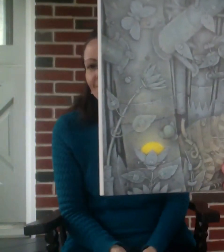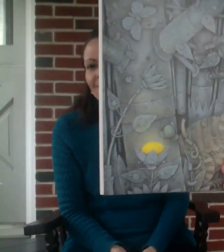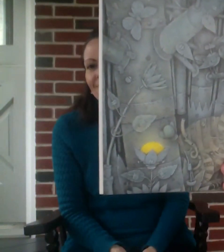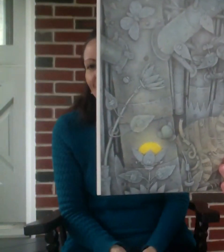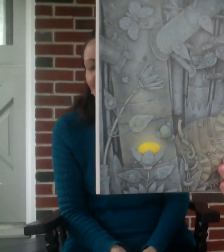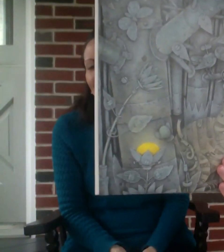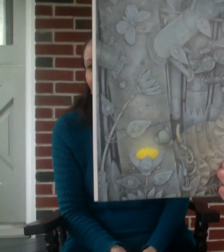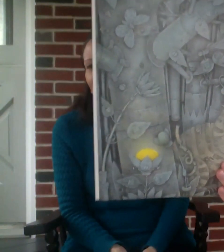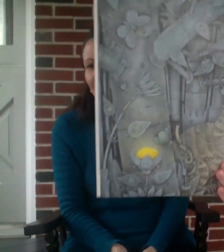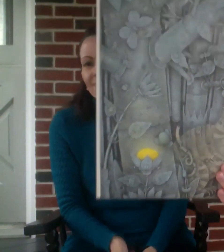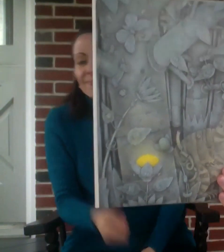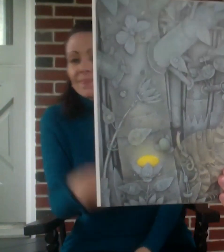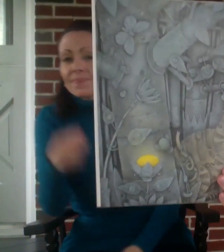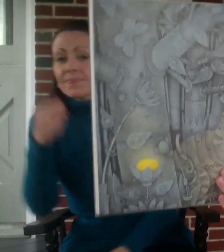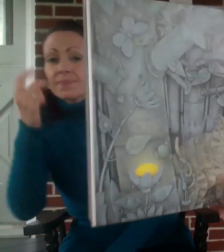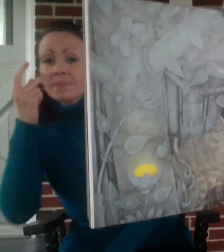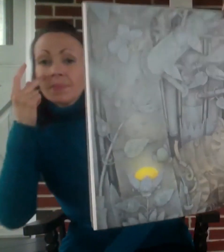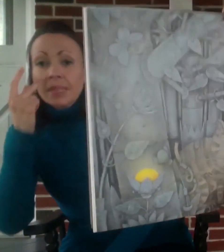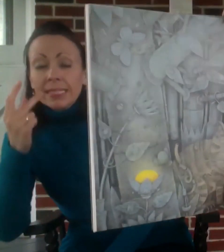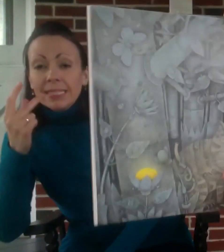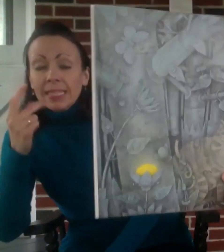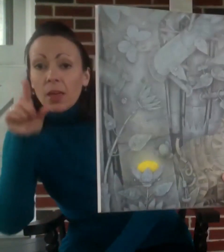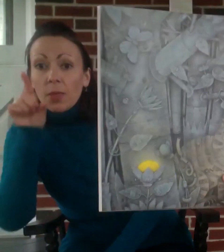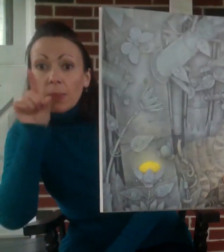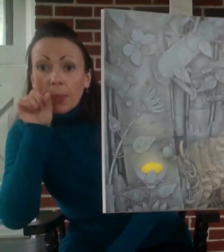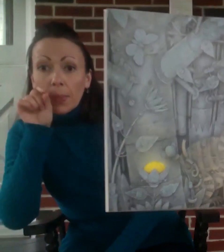Wow, look at all those animals in the Tin Forest.